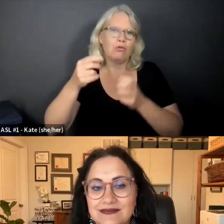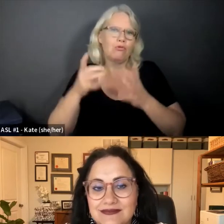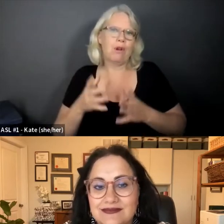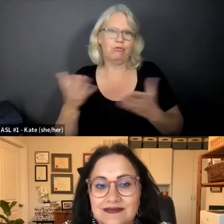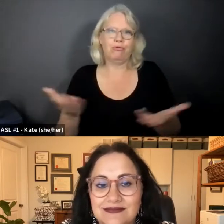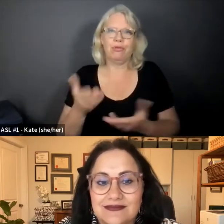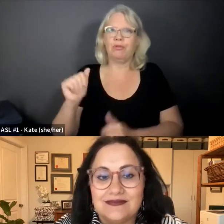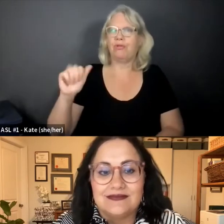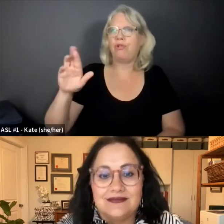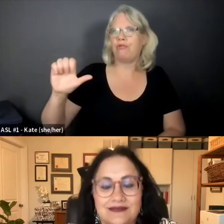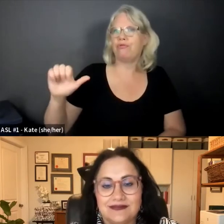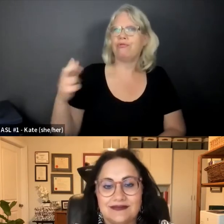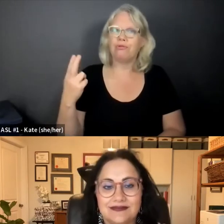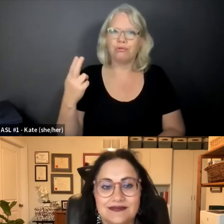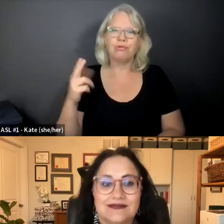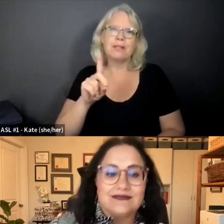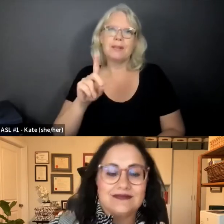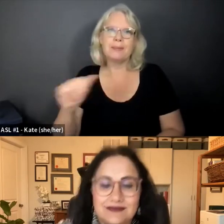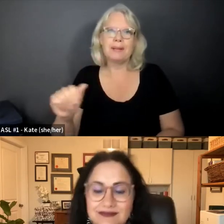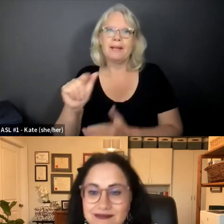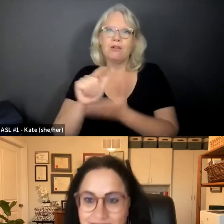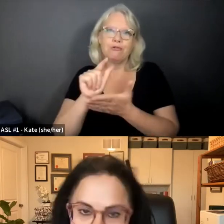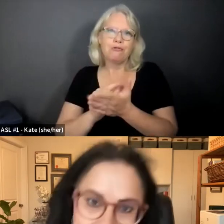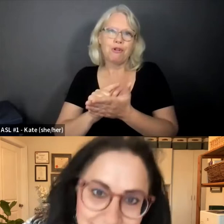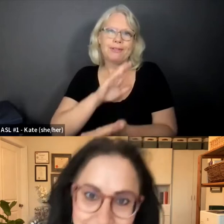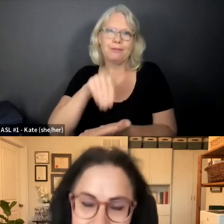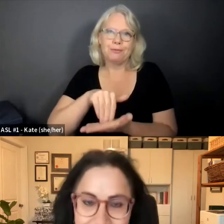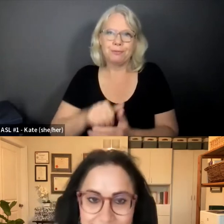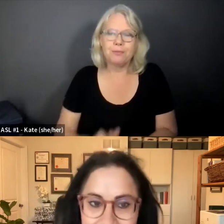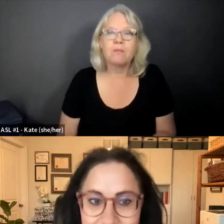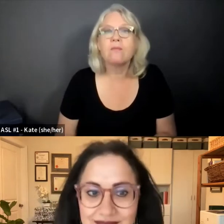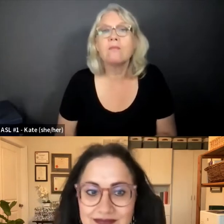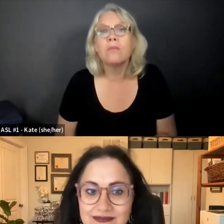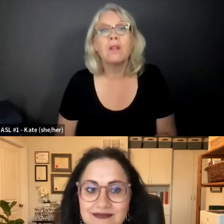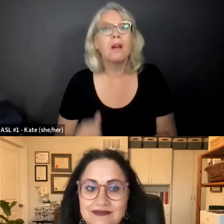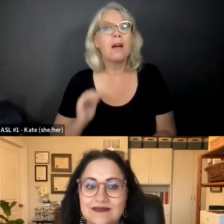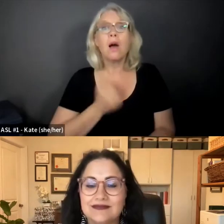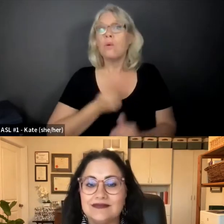SO OUR THEME FOR THIS EVENING IS ONE OF REFLECTION.